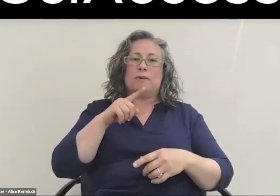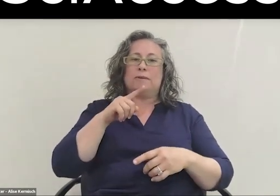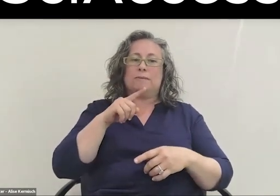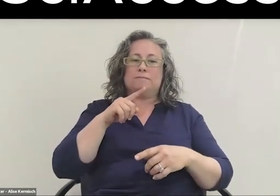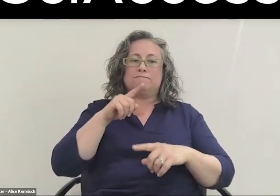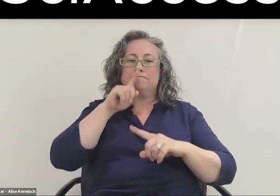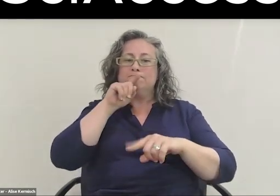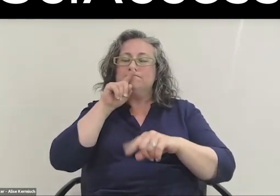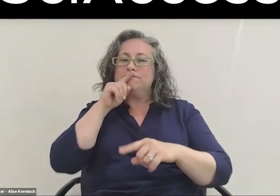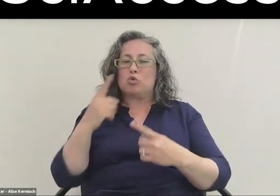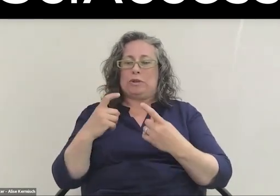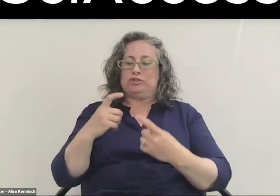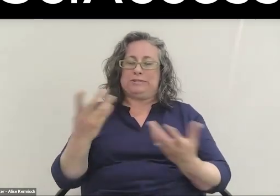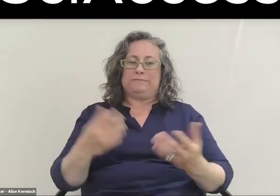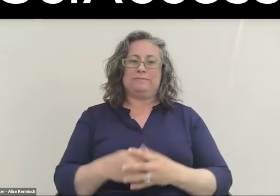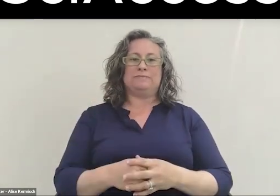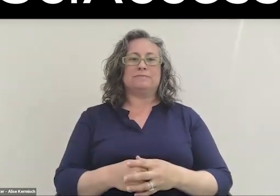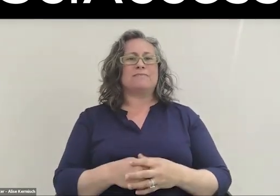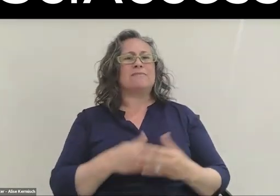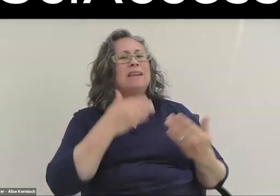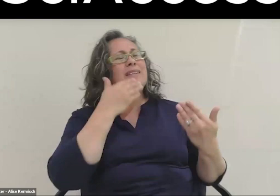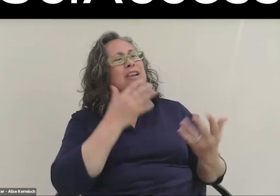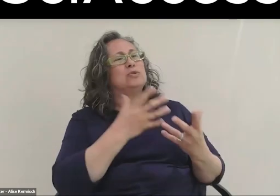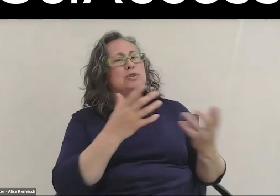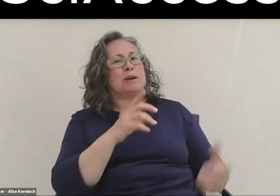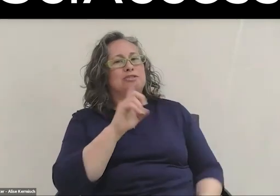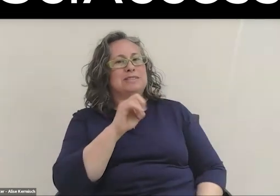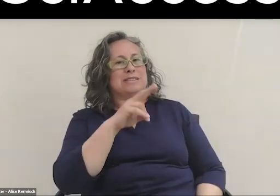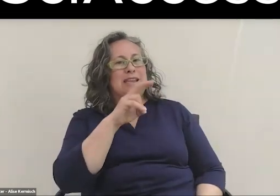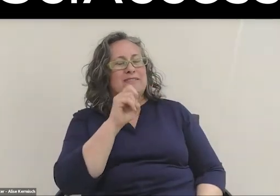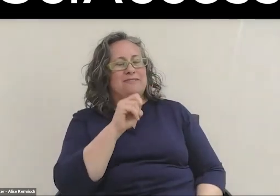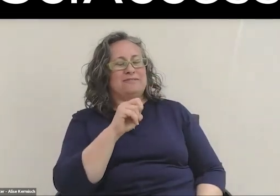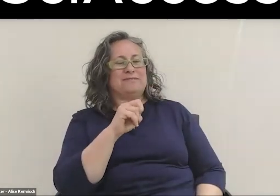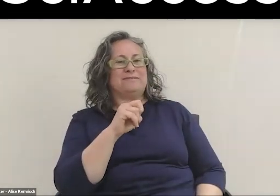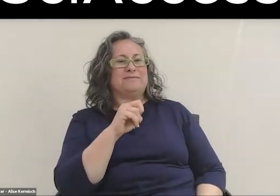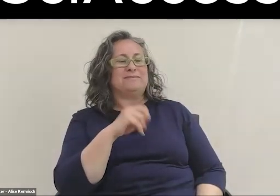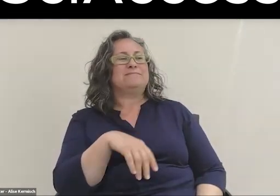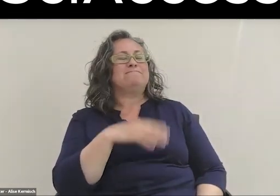to answer any questions. Thank you so much, Dave. Thank you so much.